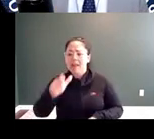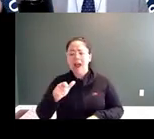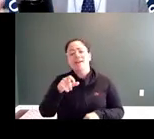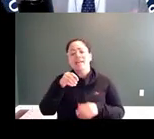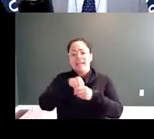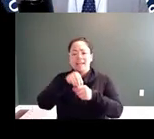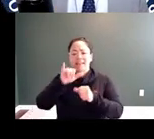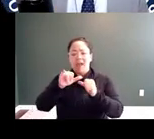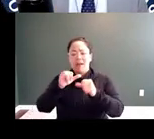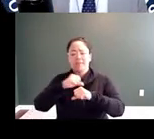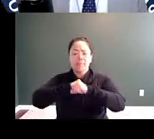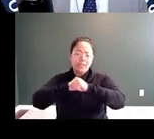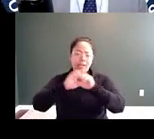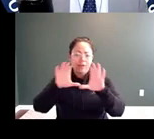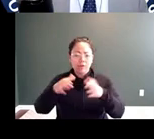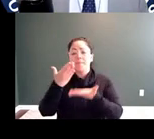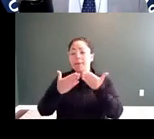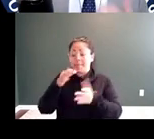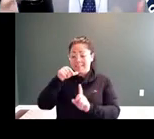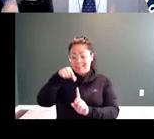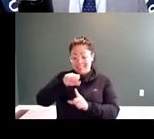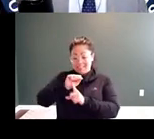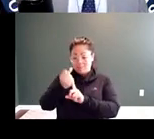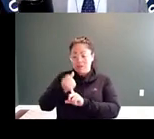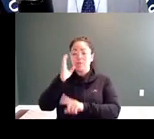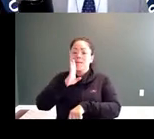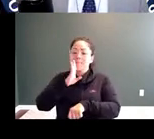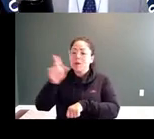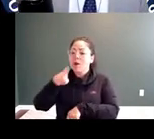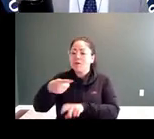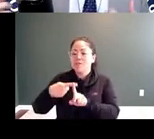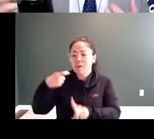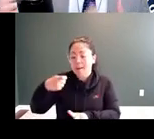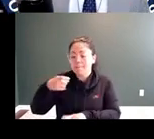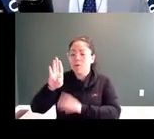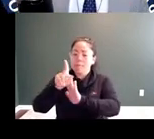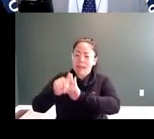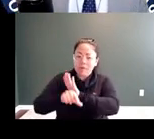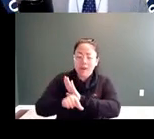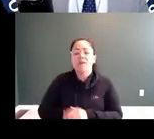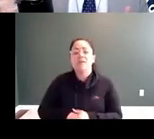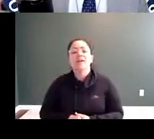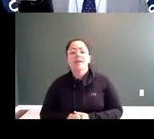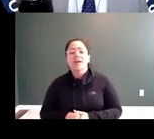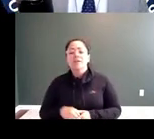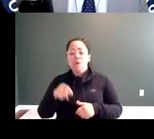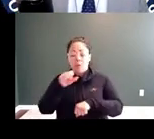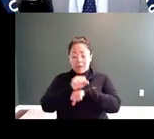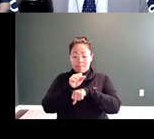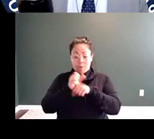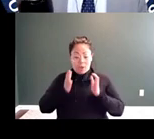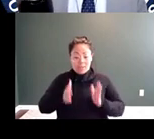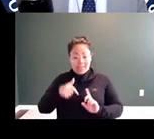So in this case, national origin. So if an employer is making decisions about someone because of their national origin,